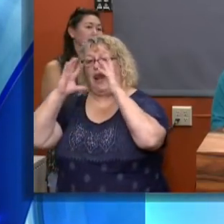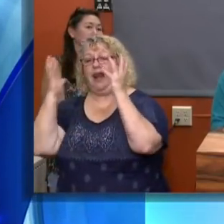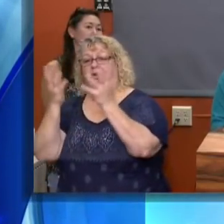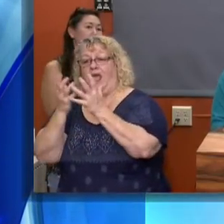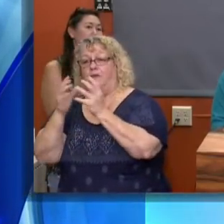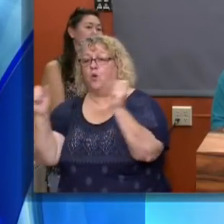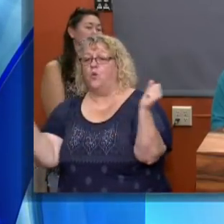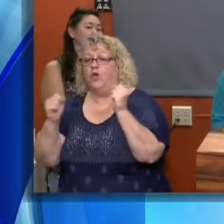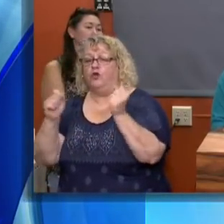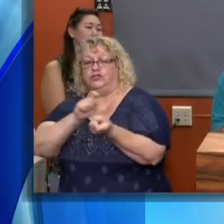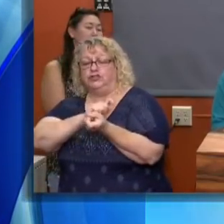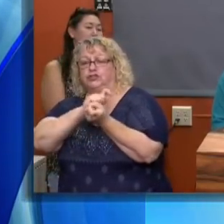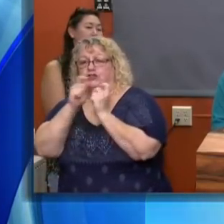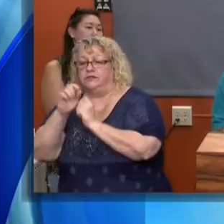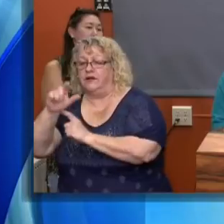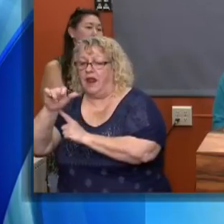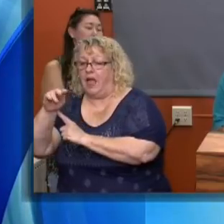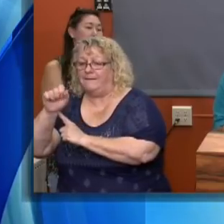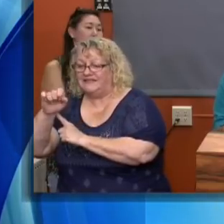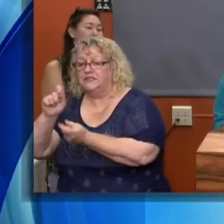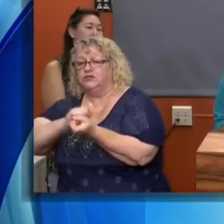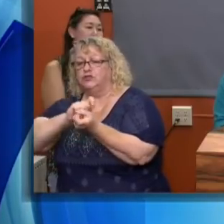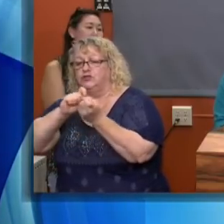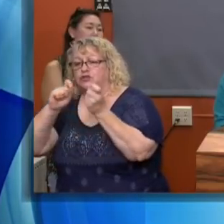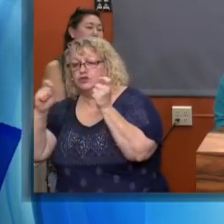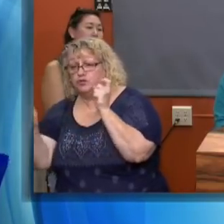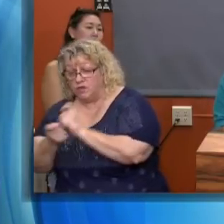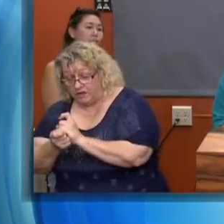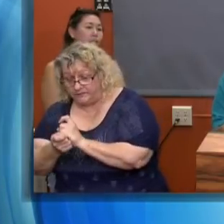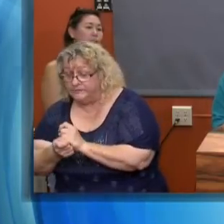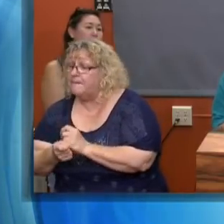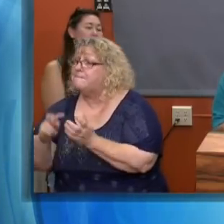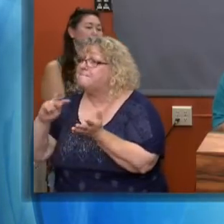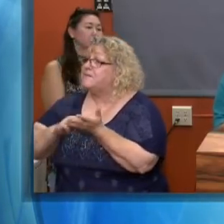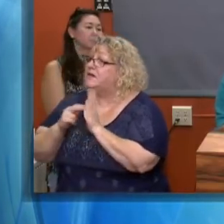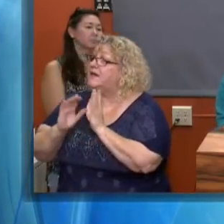ALSO GENERATE LEC ELECTRICITY OF THE BECAUSE OF THE ISSUES OF CLIMATE CHANGE, THE